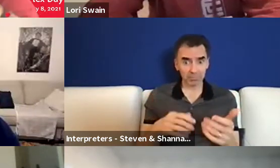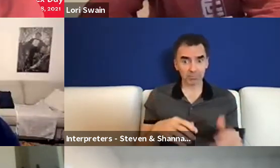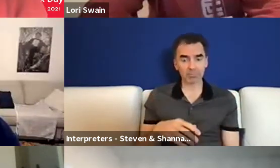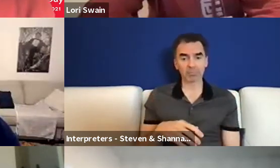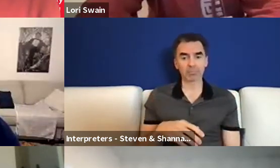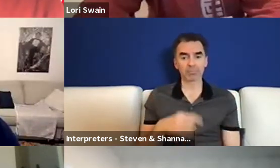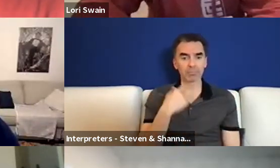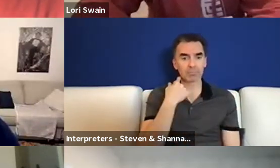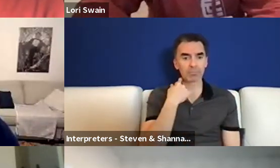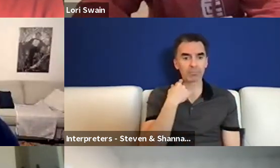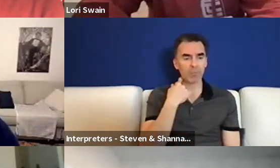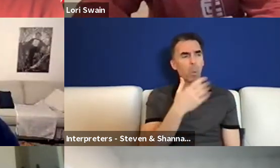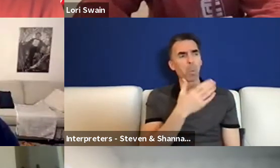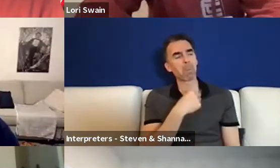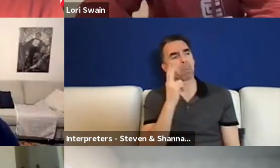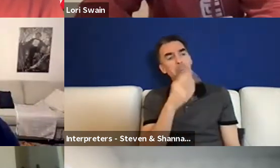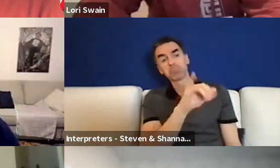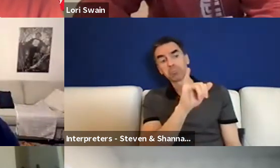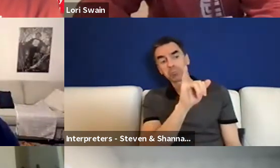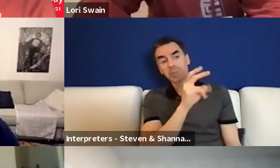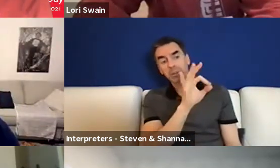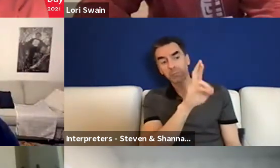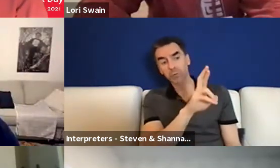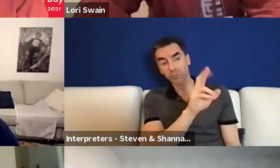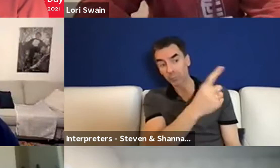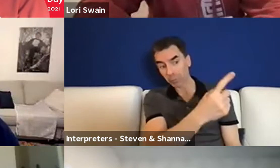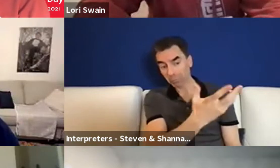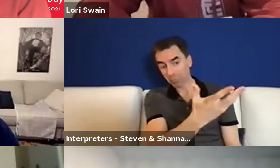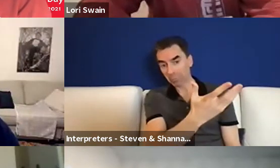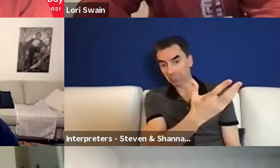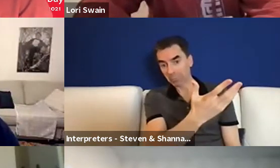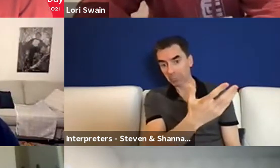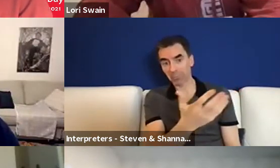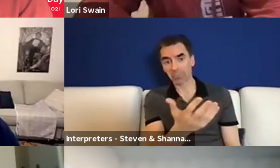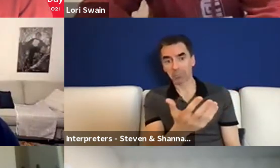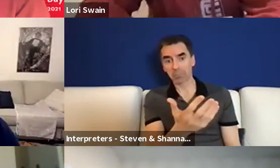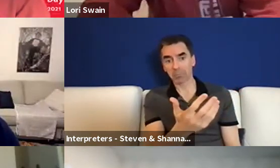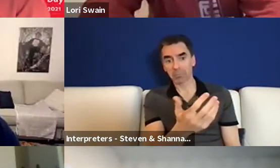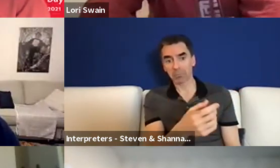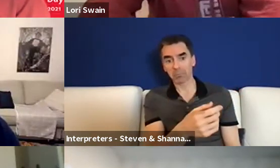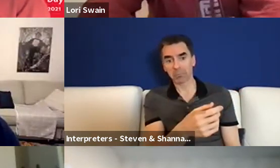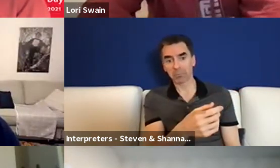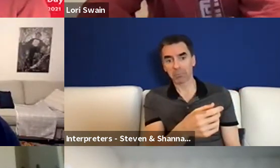see if Jennifer wanted to have tackle then I was gonna jump in. But she started off with it. She kicked us off.